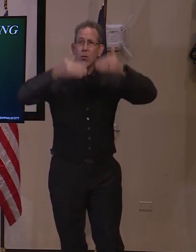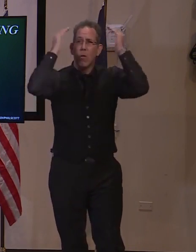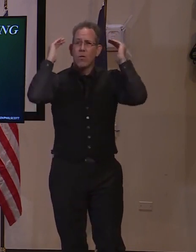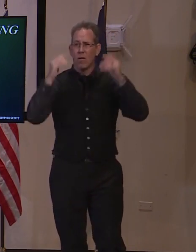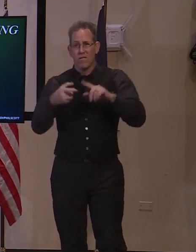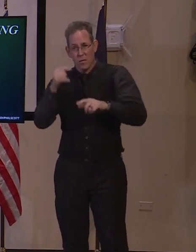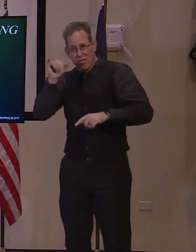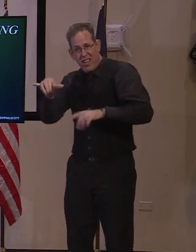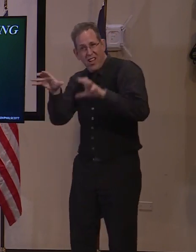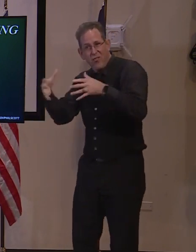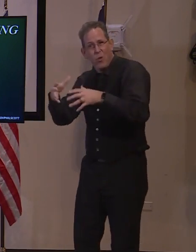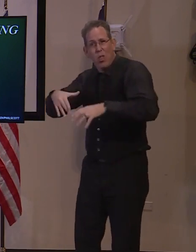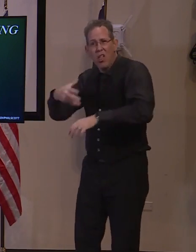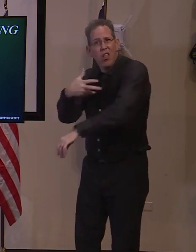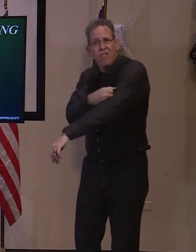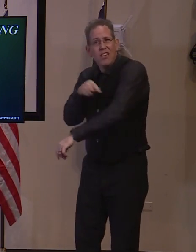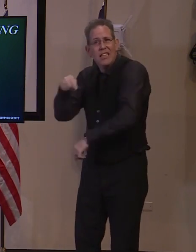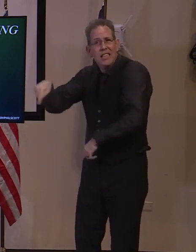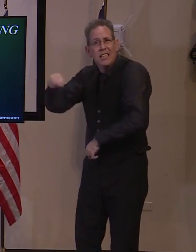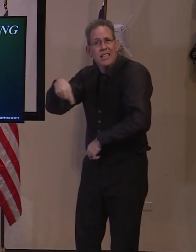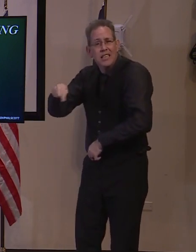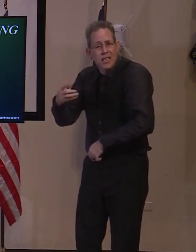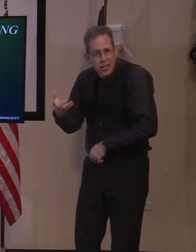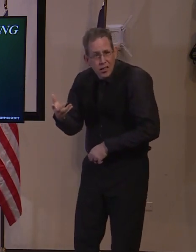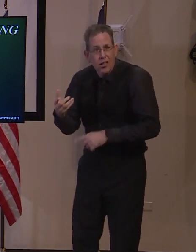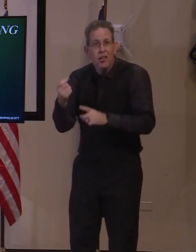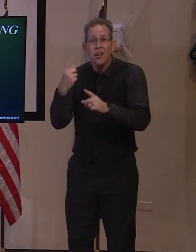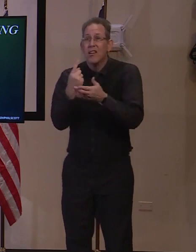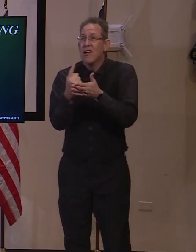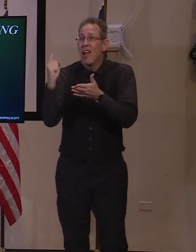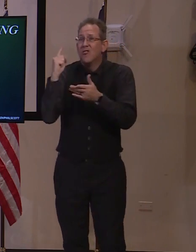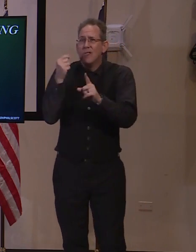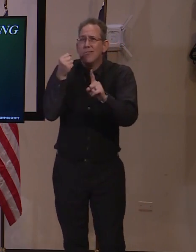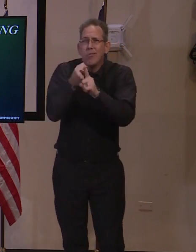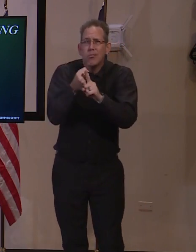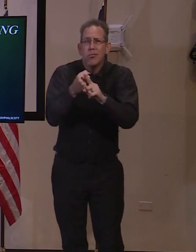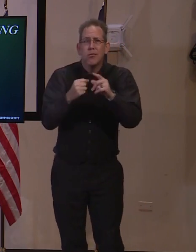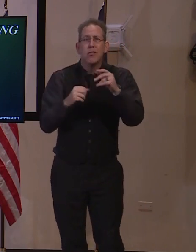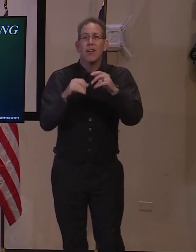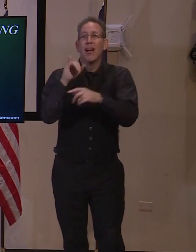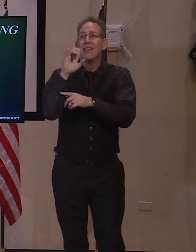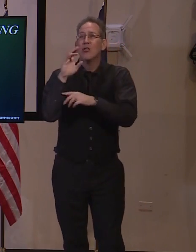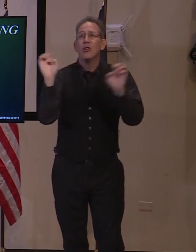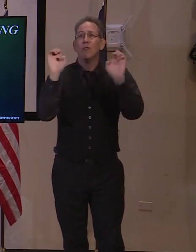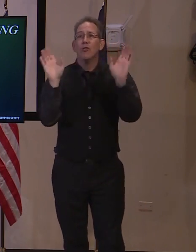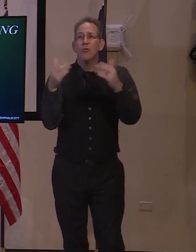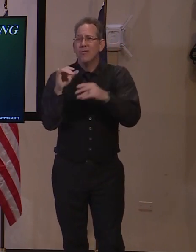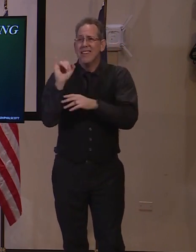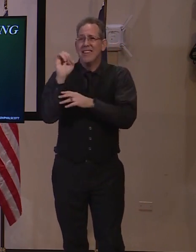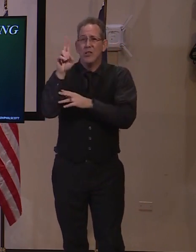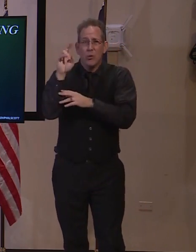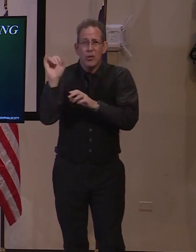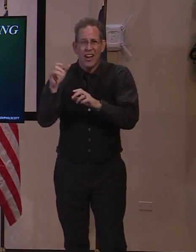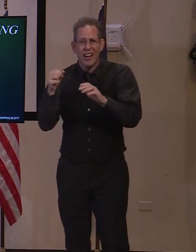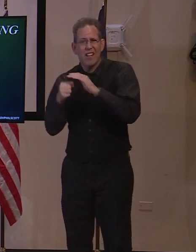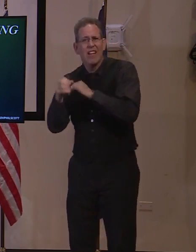Let me repeat that Just 5% of adults are creating over 75% of our problem in